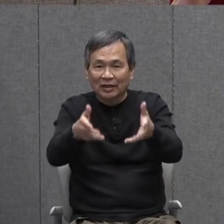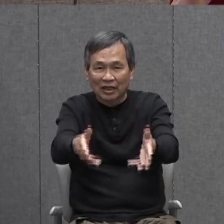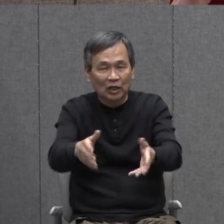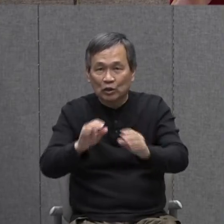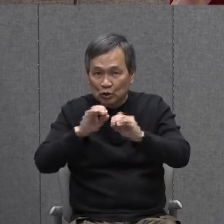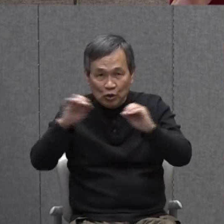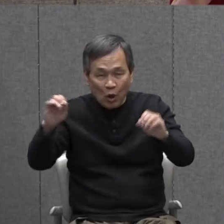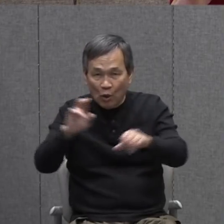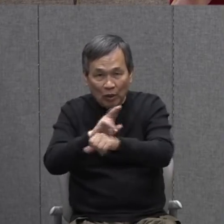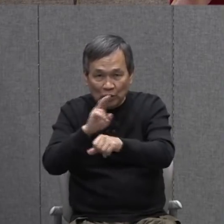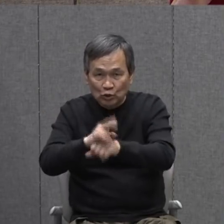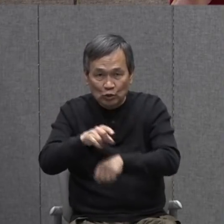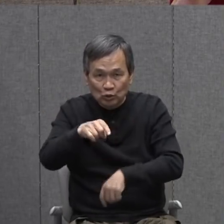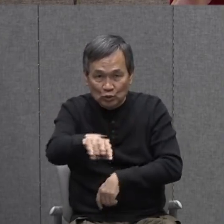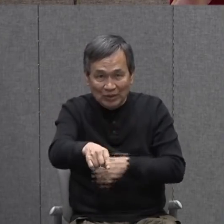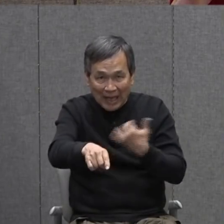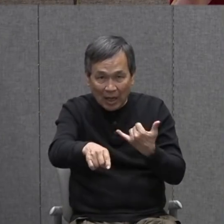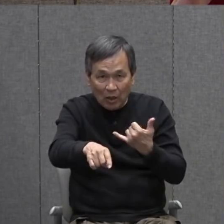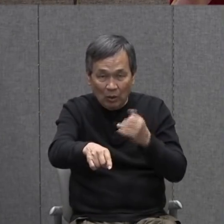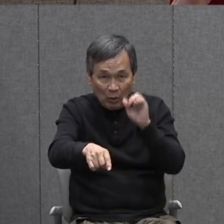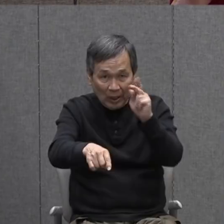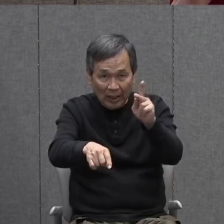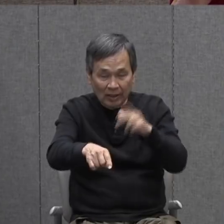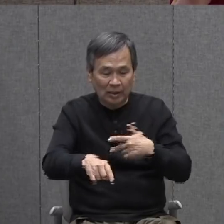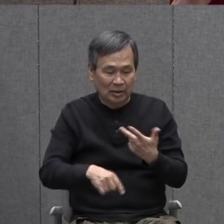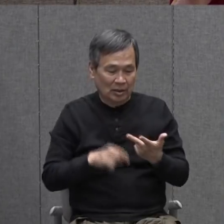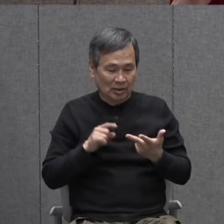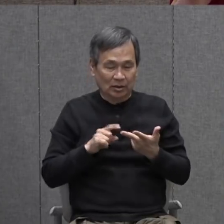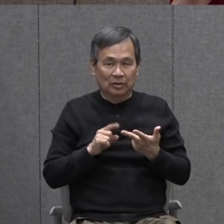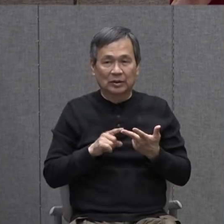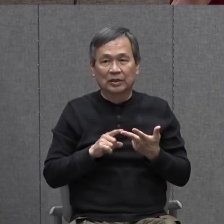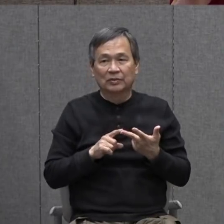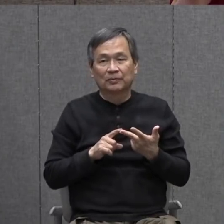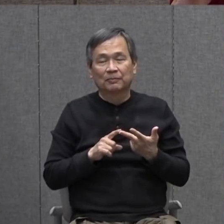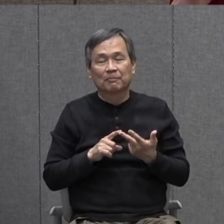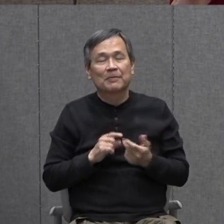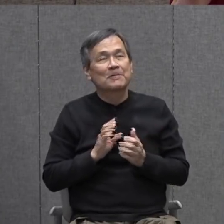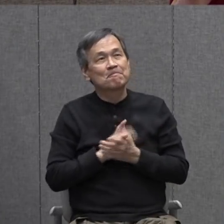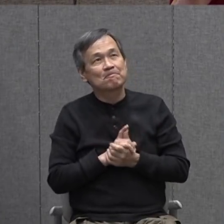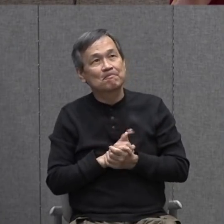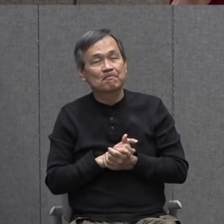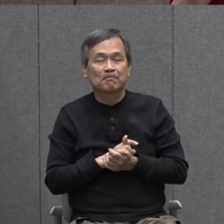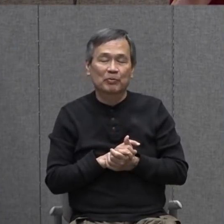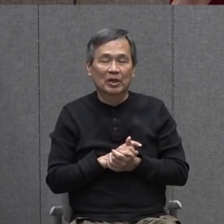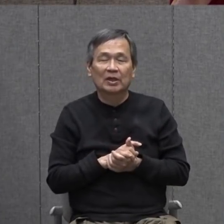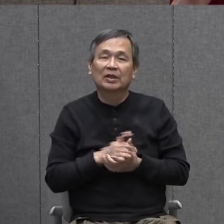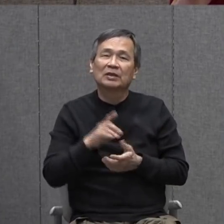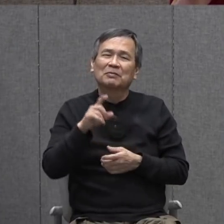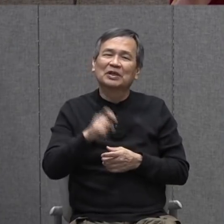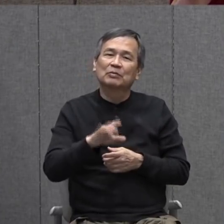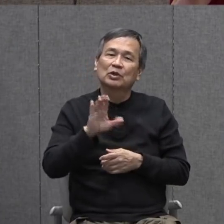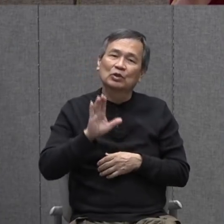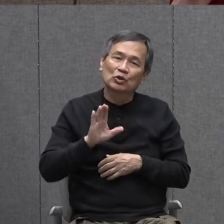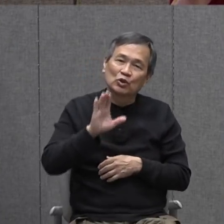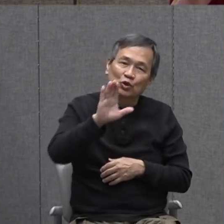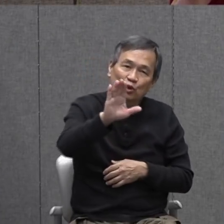And number three, it needs to be an item that is yours or a shared item.